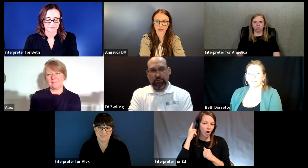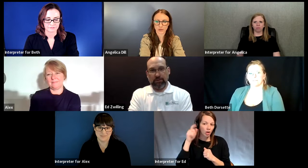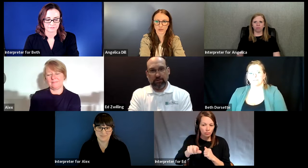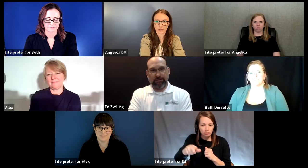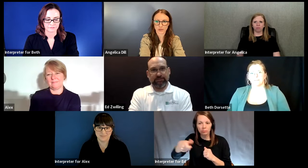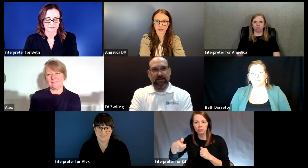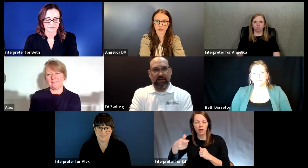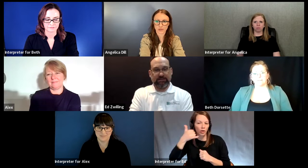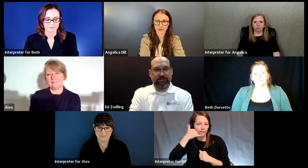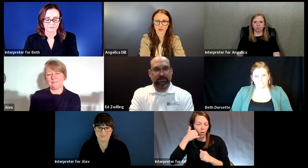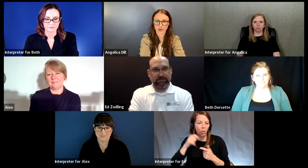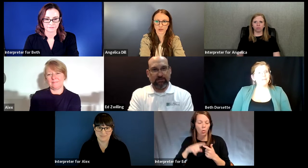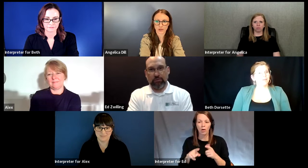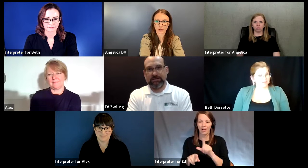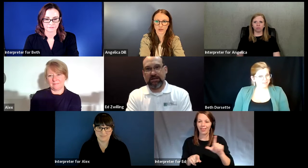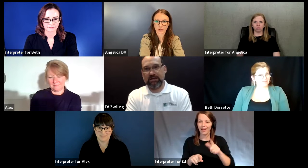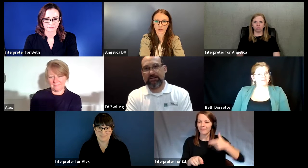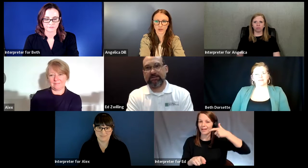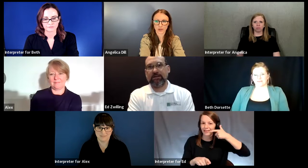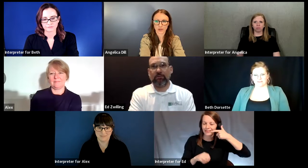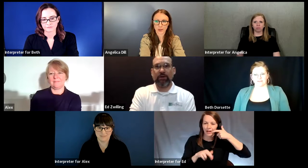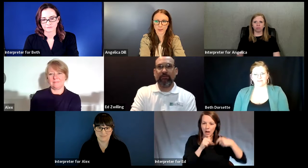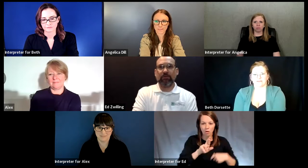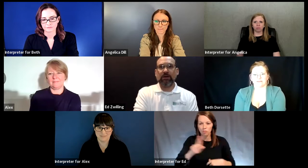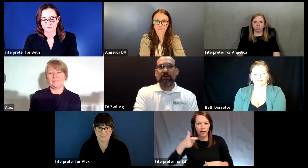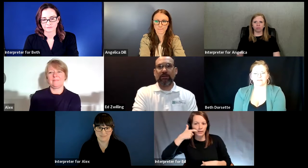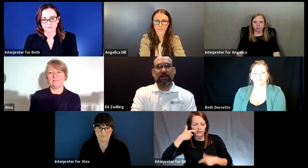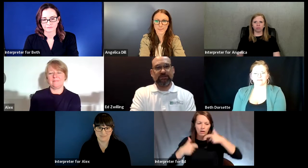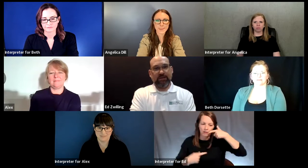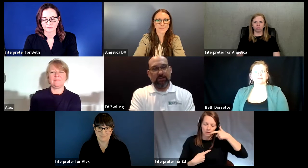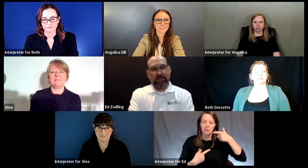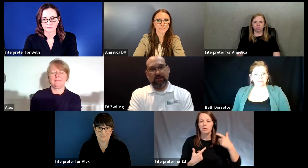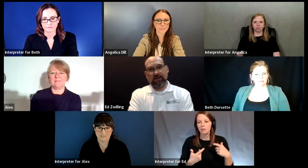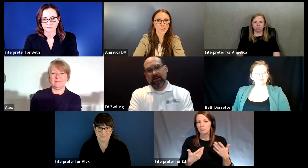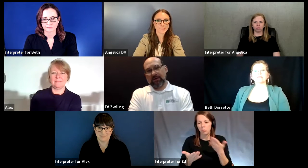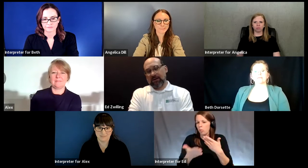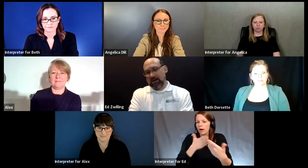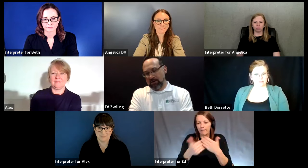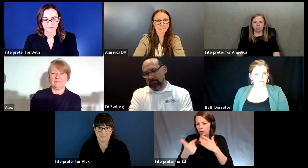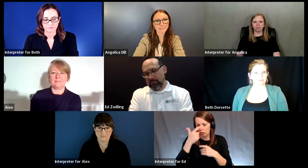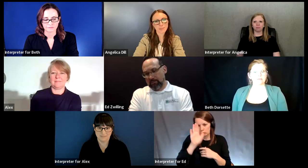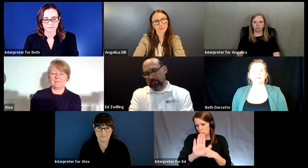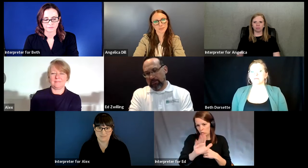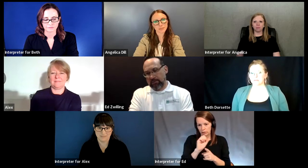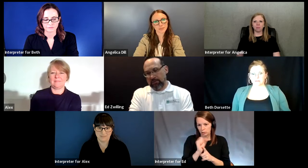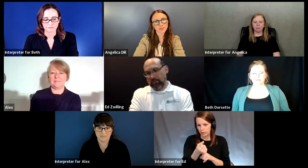Or you need a left-sided headset instead of a right-sided headset or whatever the case may be.